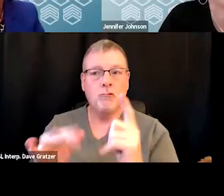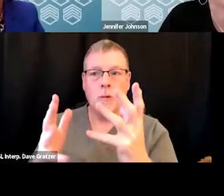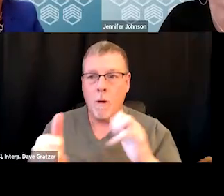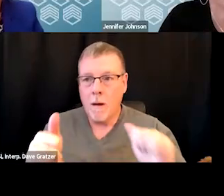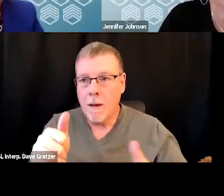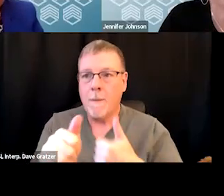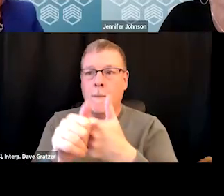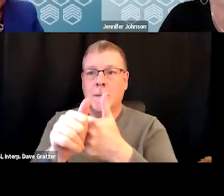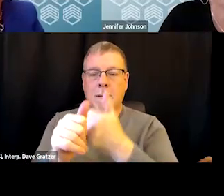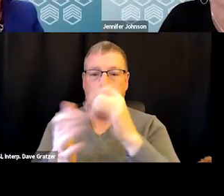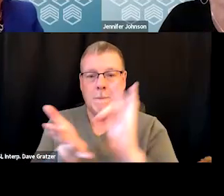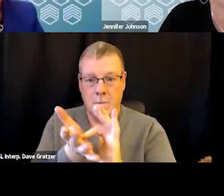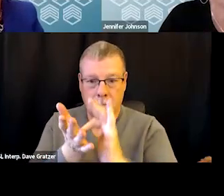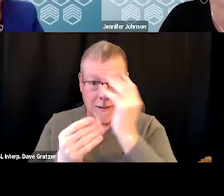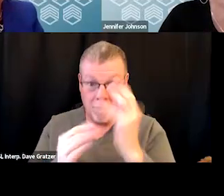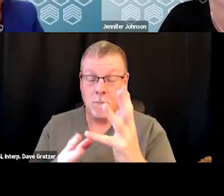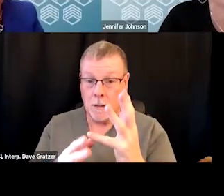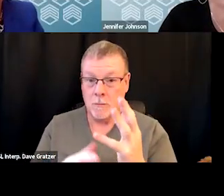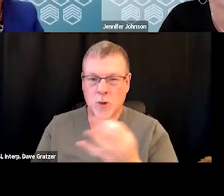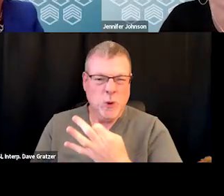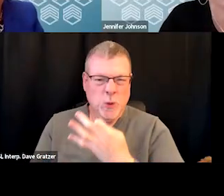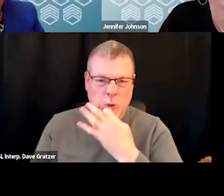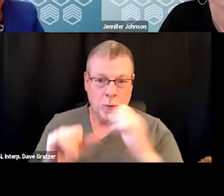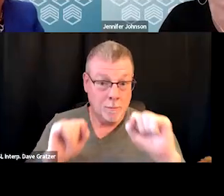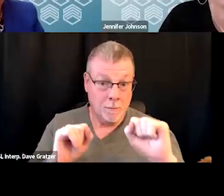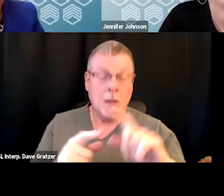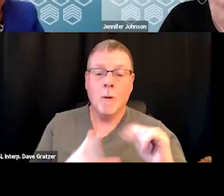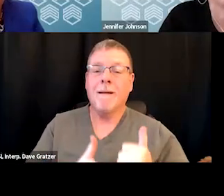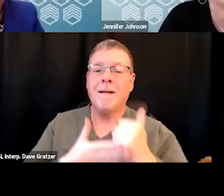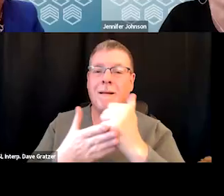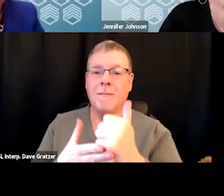medical information that you can get so that you can help, uh, your participant.